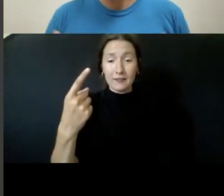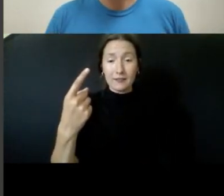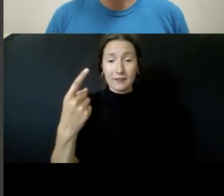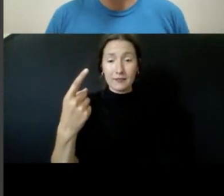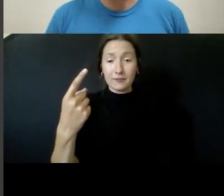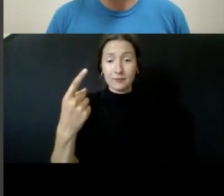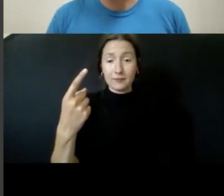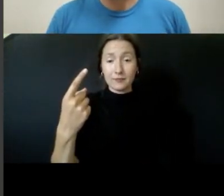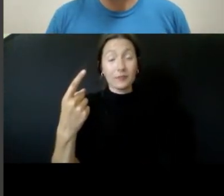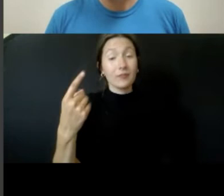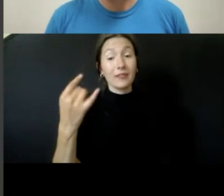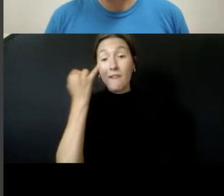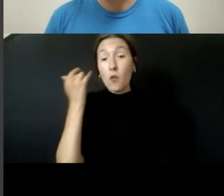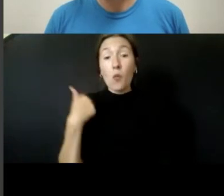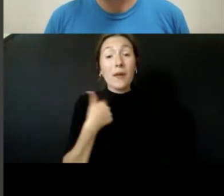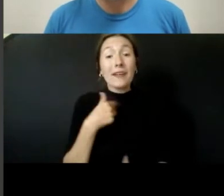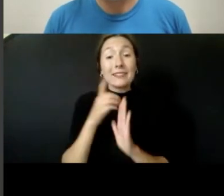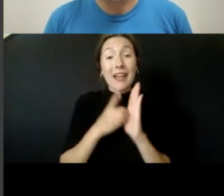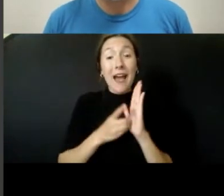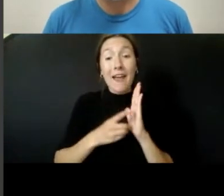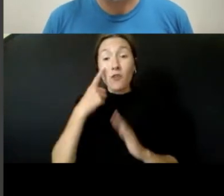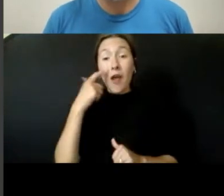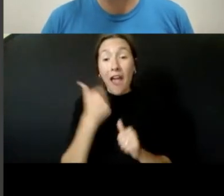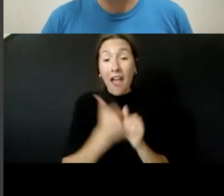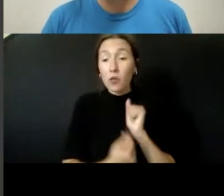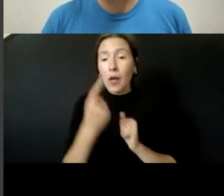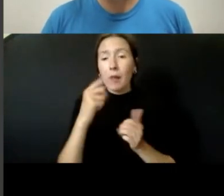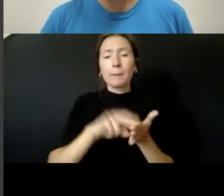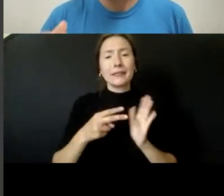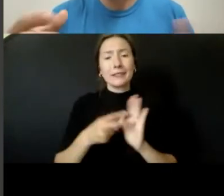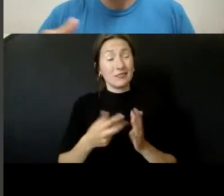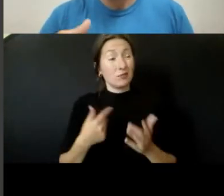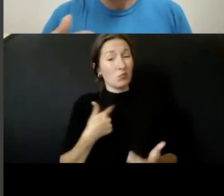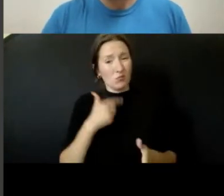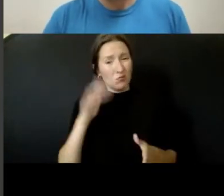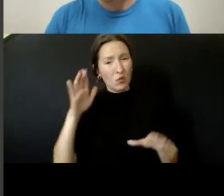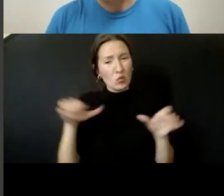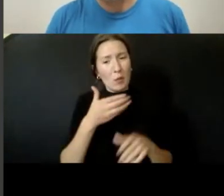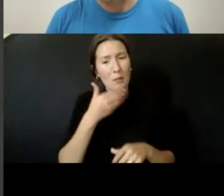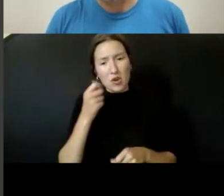for real life book is really really excellent um the other thing i'll say is that the reason i was